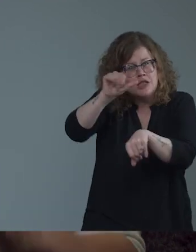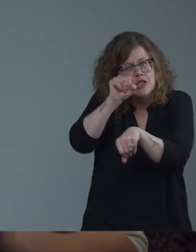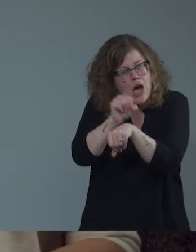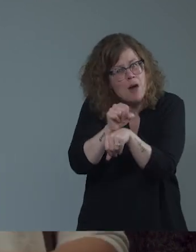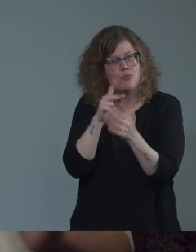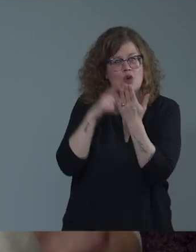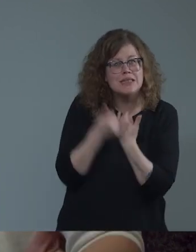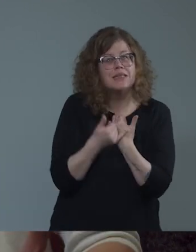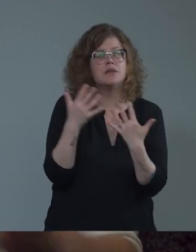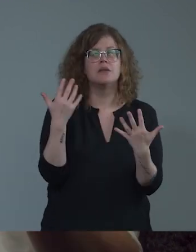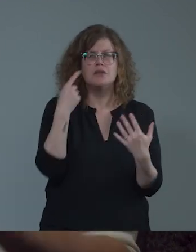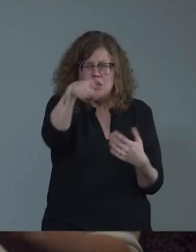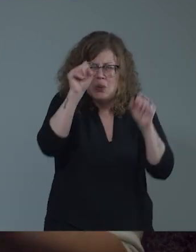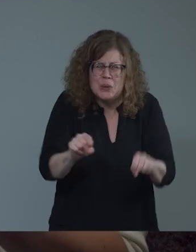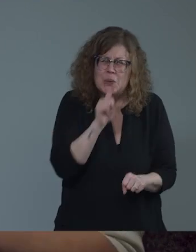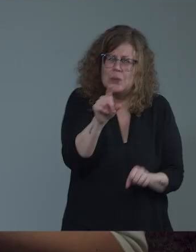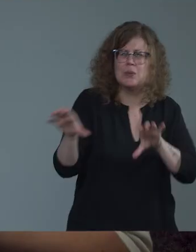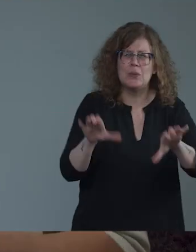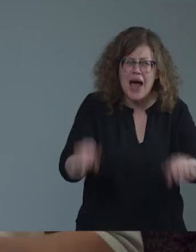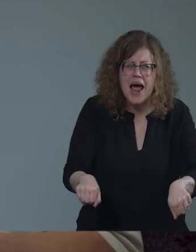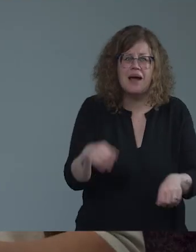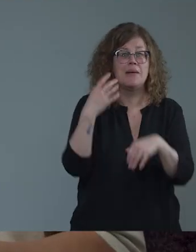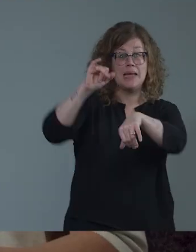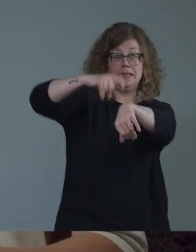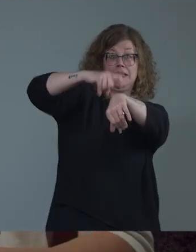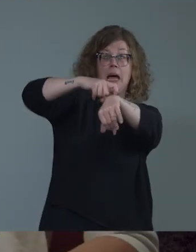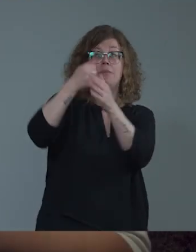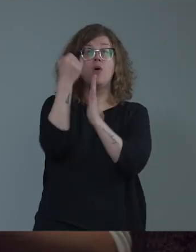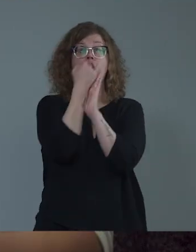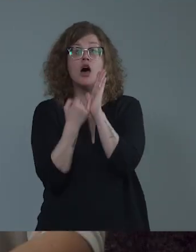Push past the frustration and the confusion that I know I feel every time and eventually it becomes